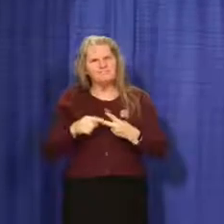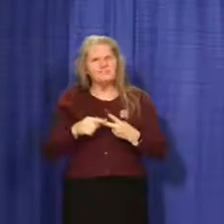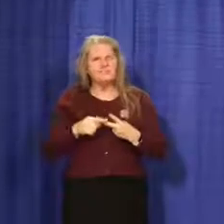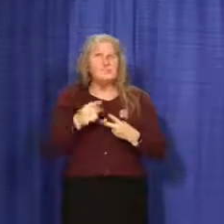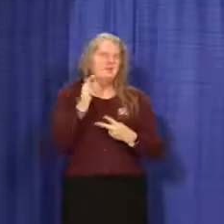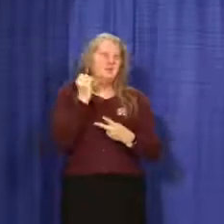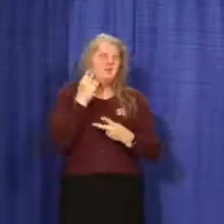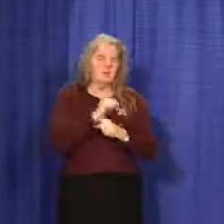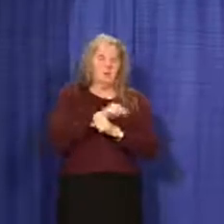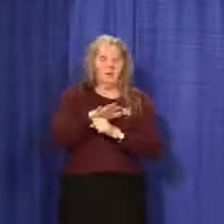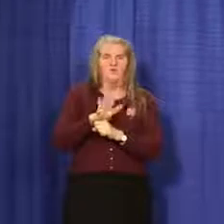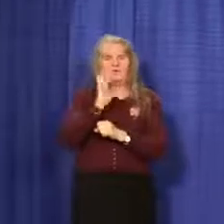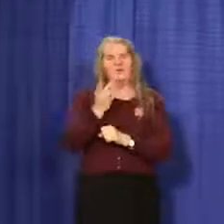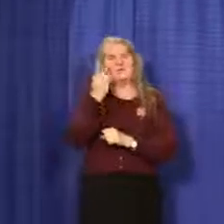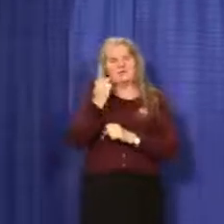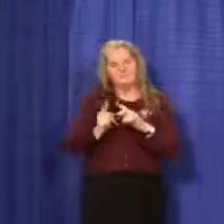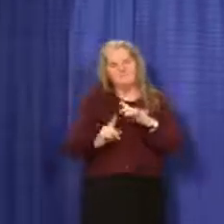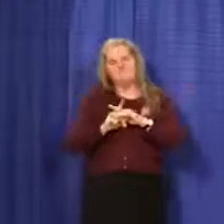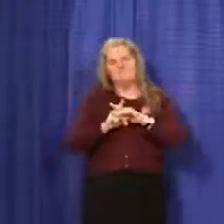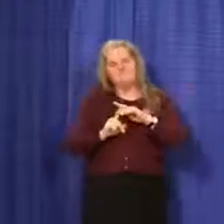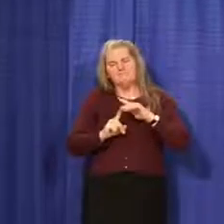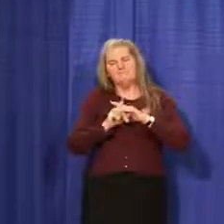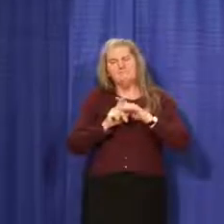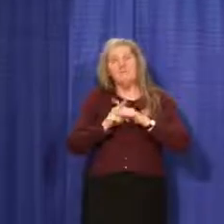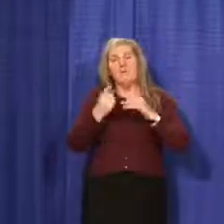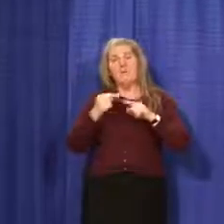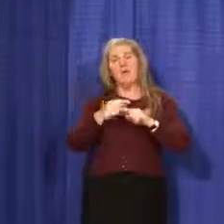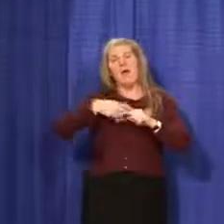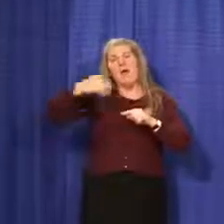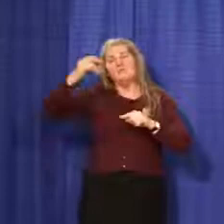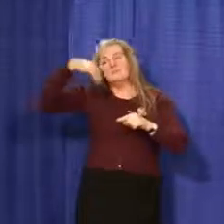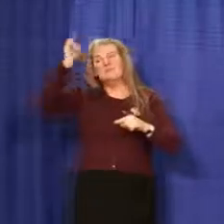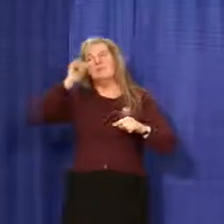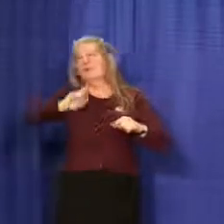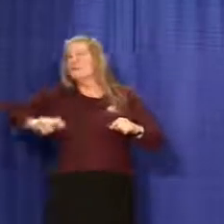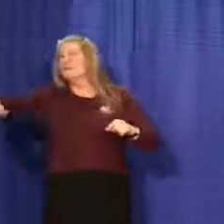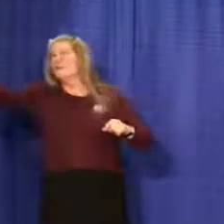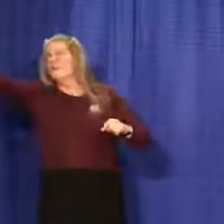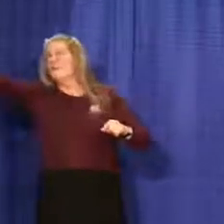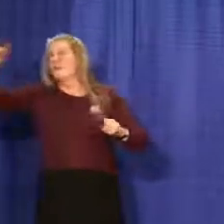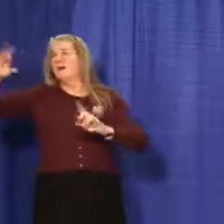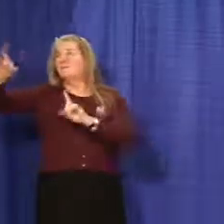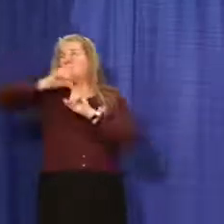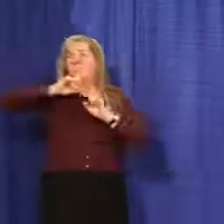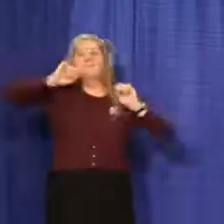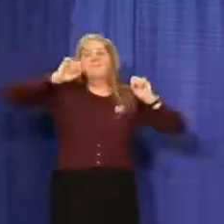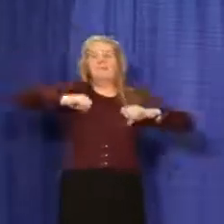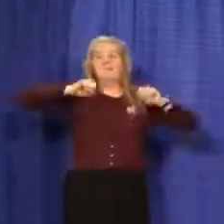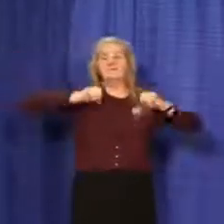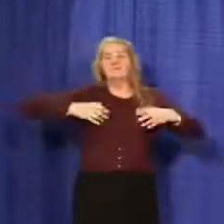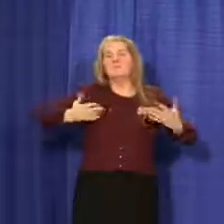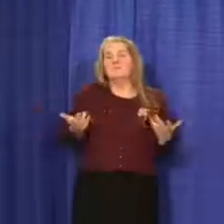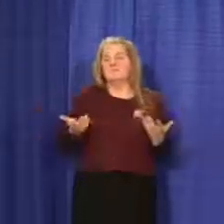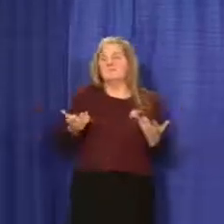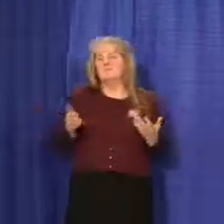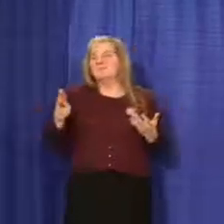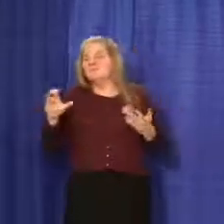what we expect to see as Yukoners venture outside the territory whether inside or outside our bubble.